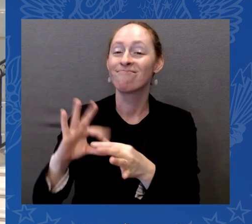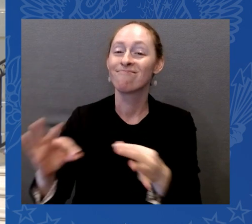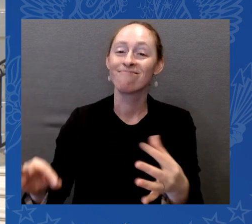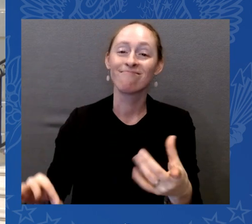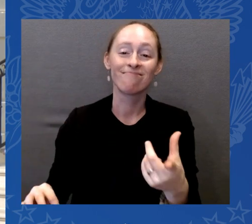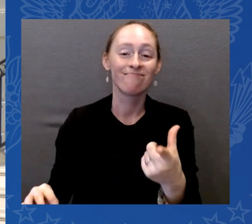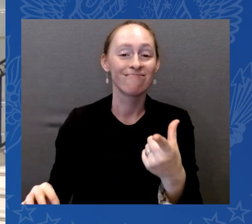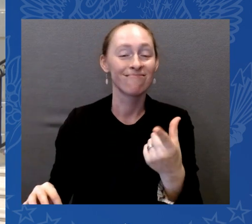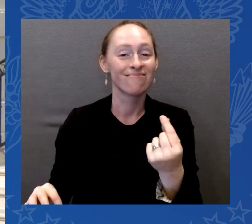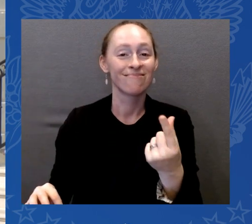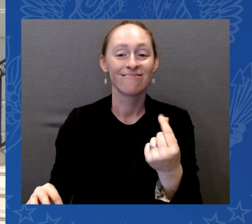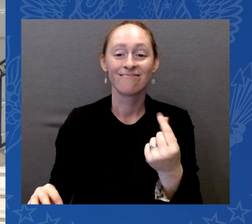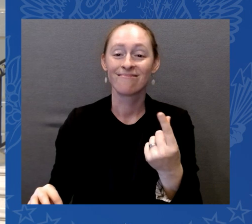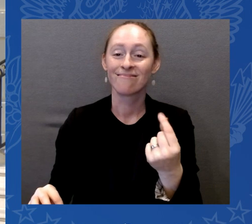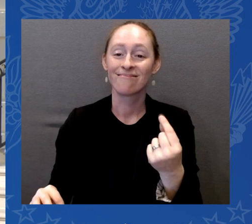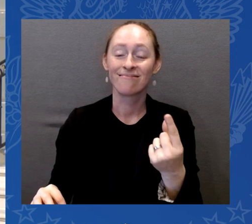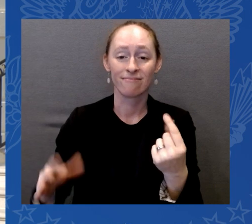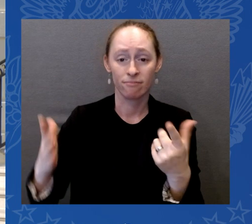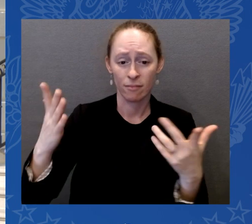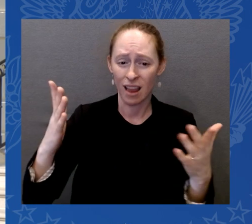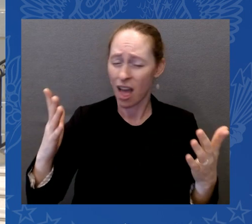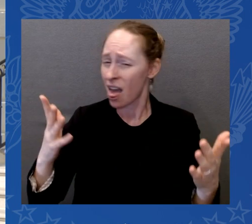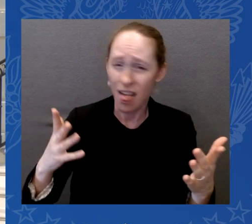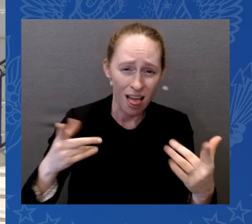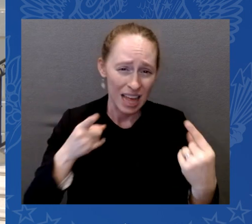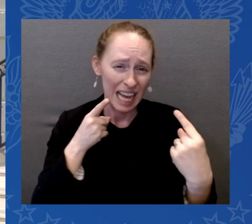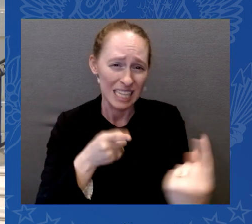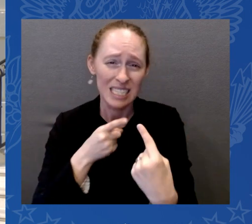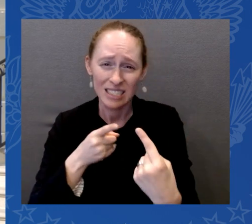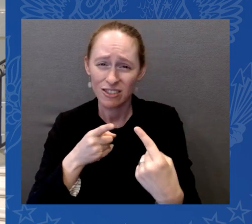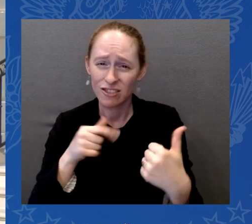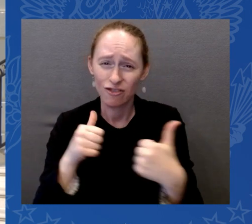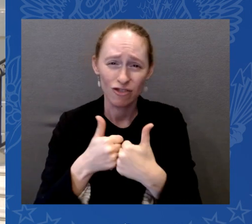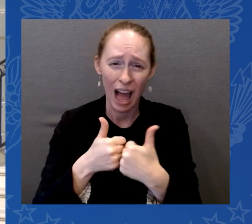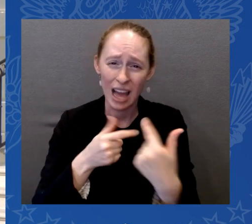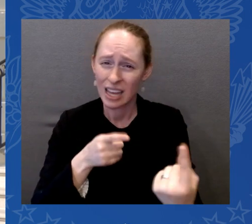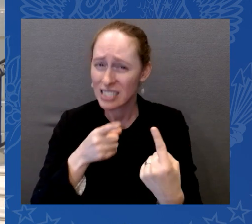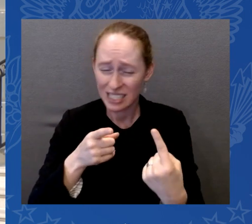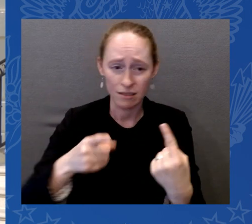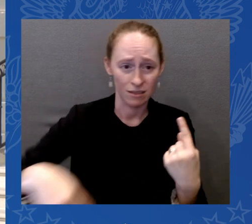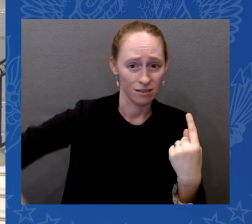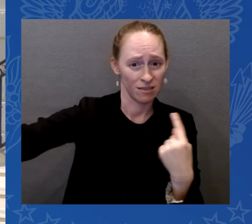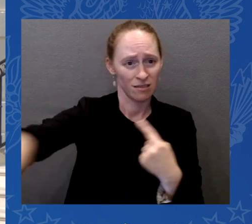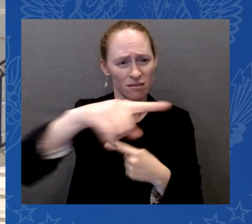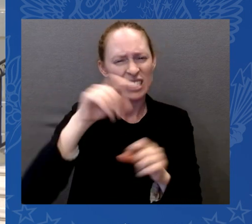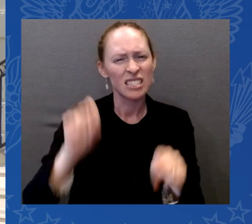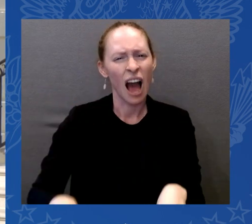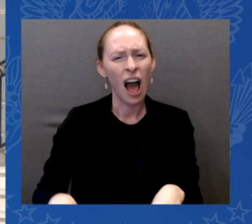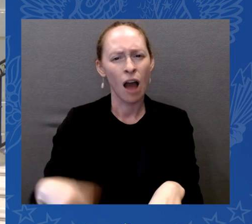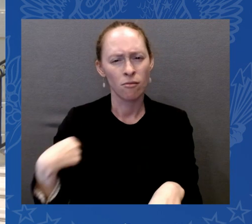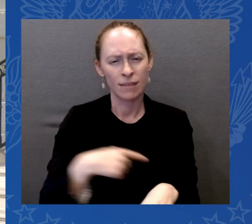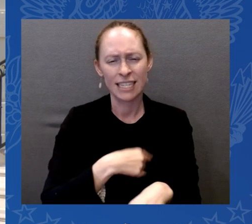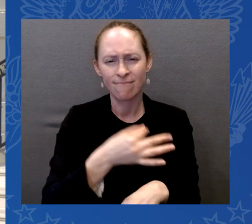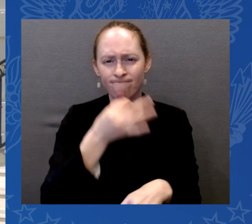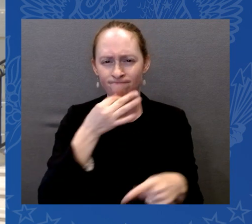You have reminded us just how much we can accomplish when we work together.